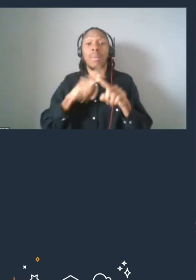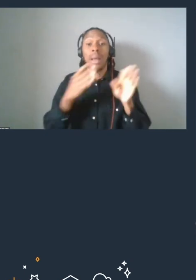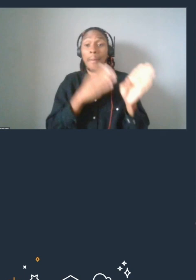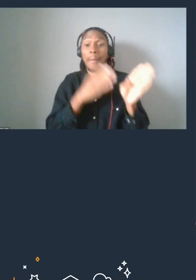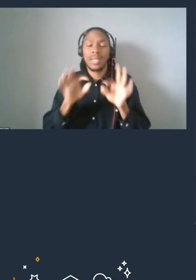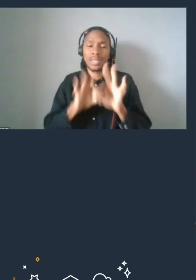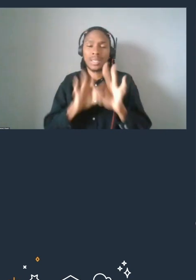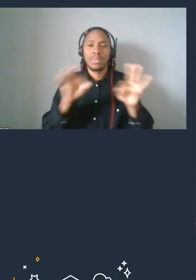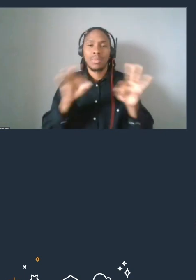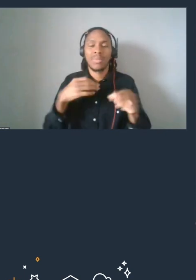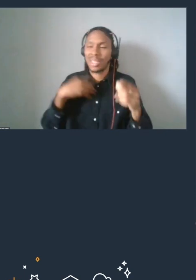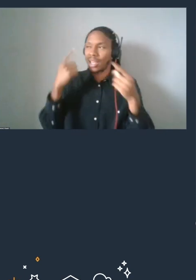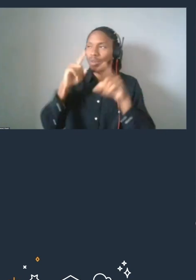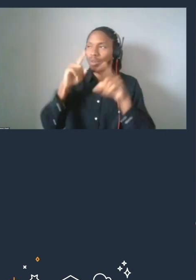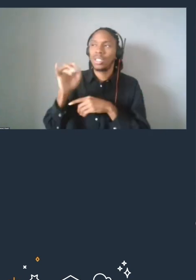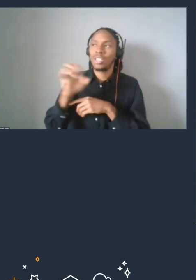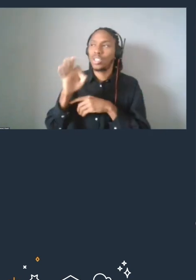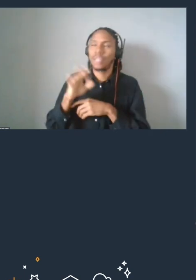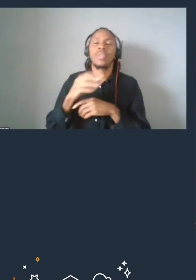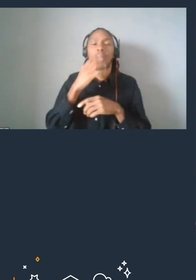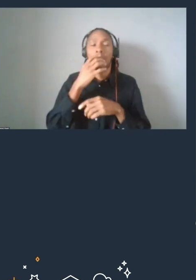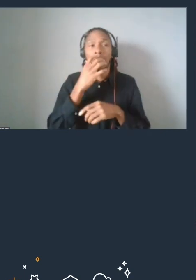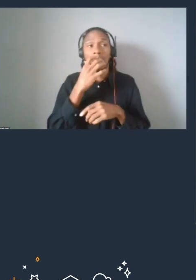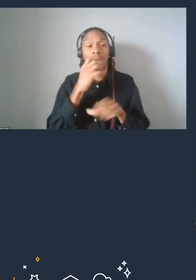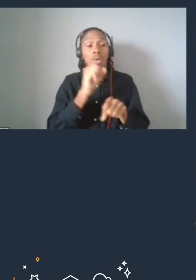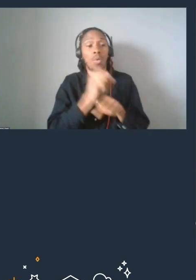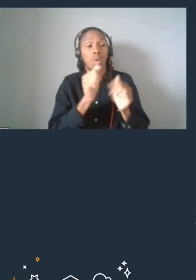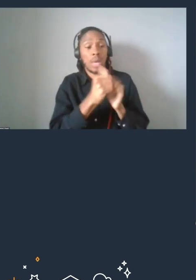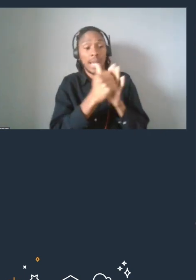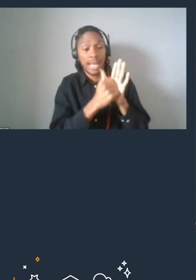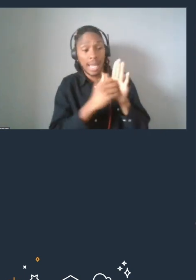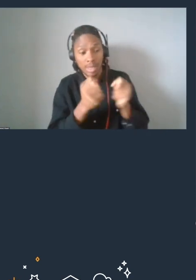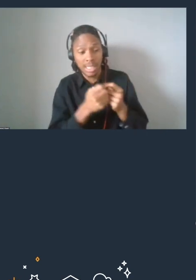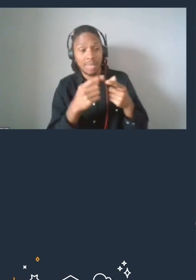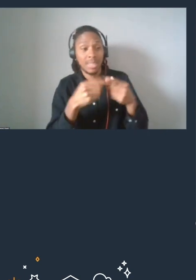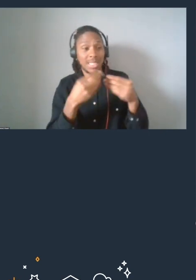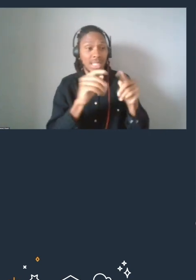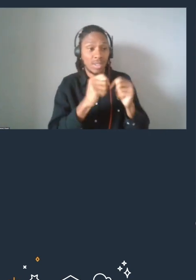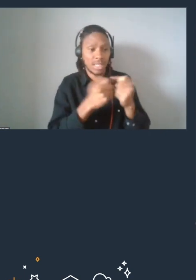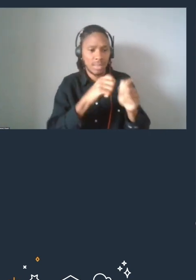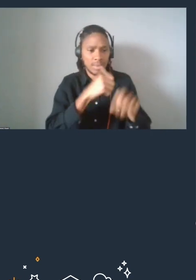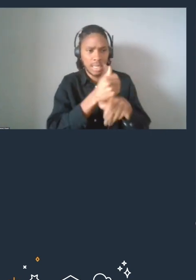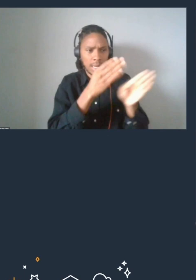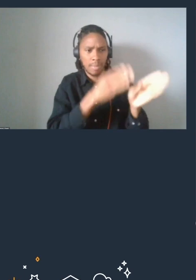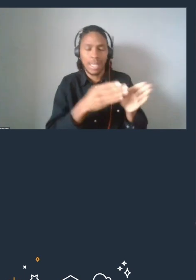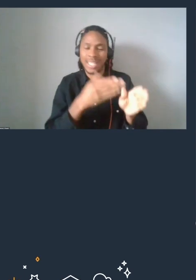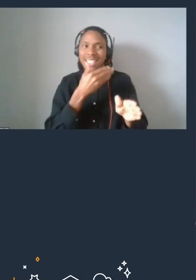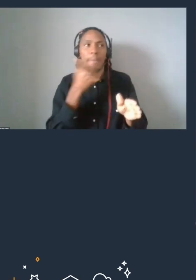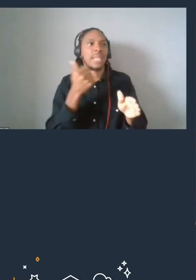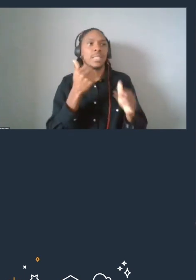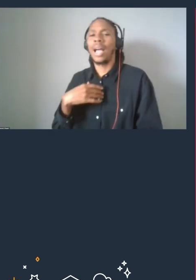I think working with your account team and your sales team to coordinate plan is gonna be the best way forward. Absolutely.